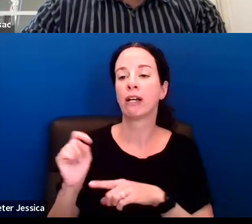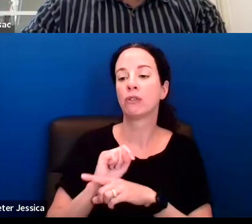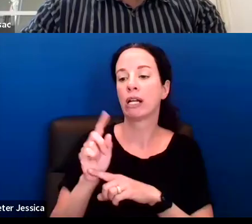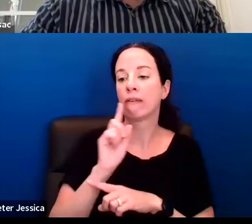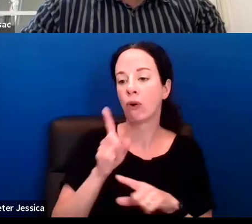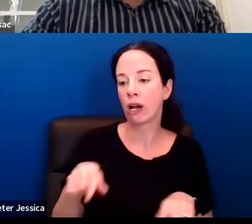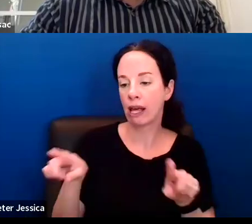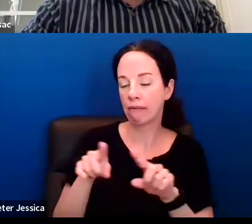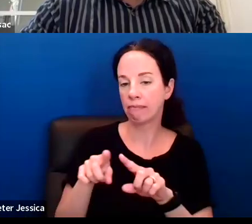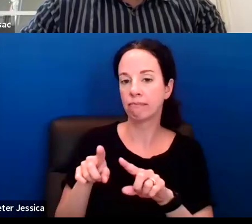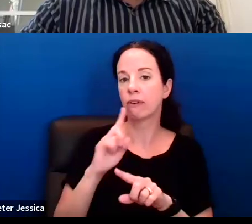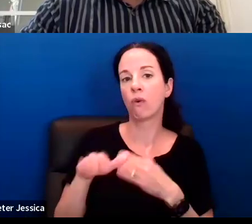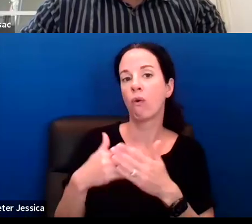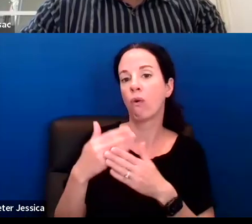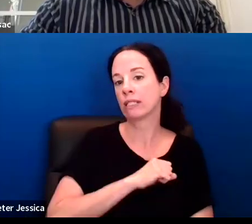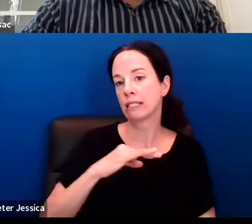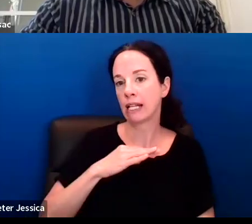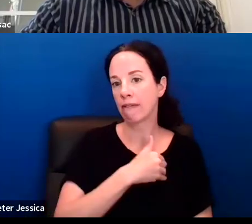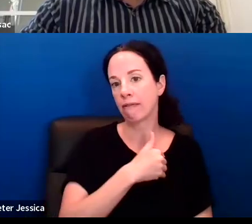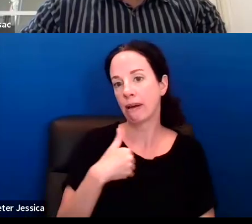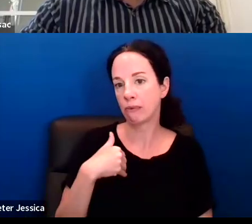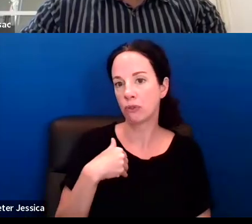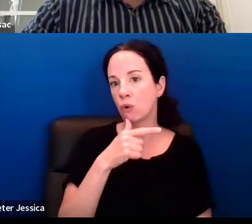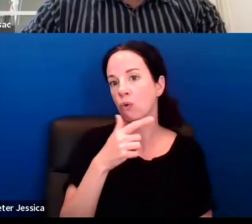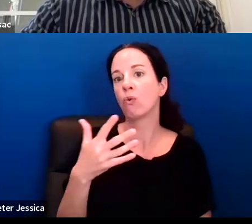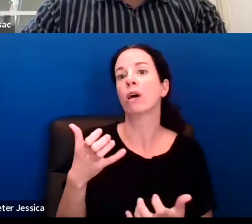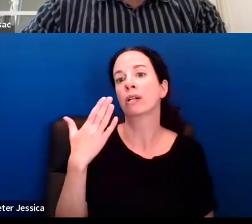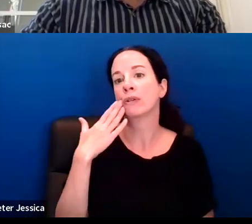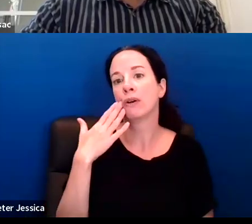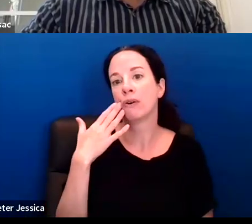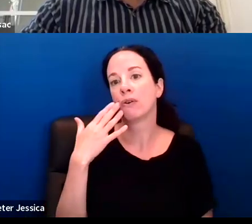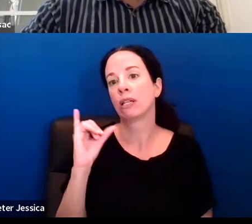to all your staff members who want to know, kind of, what you have access to,